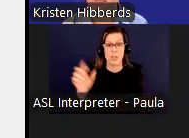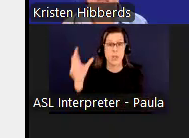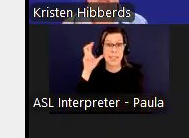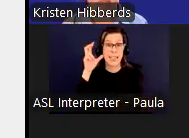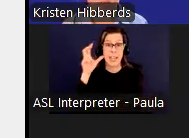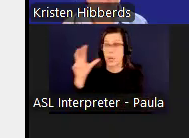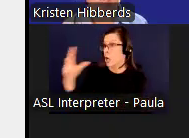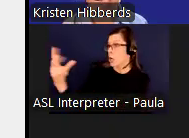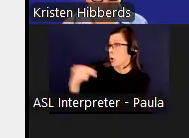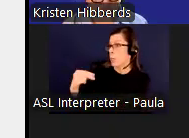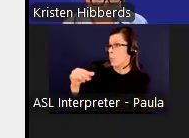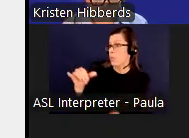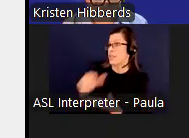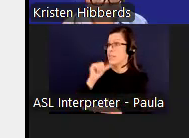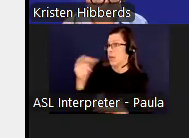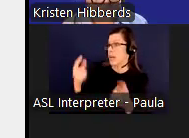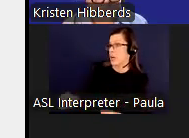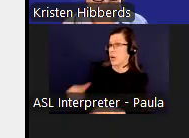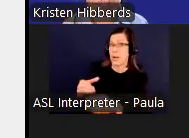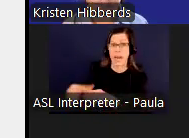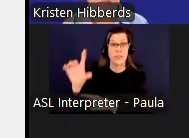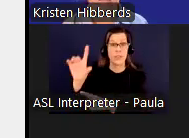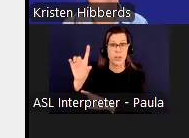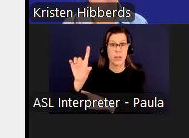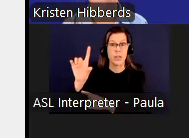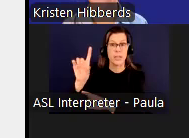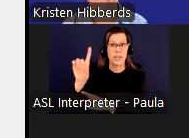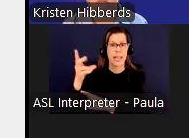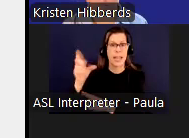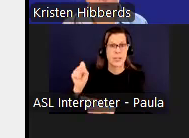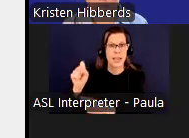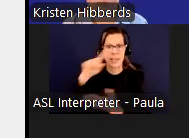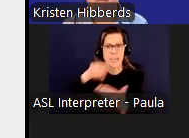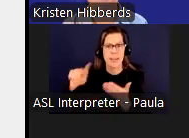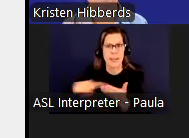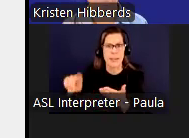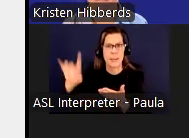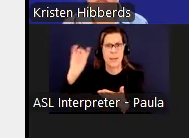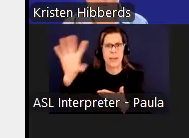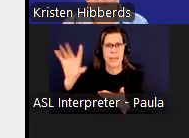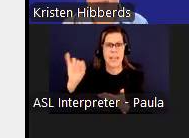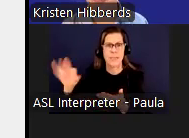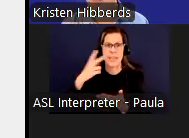investigation is is kind of brutal even in you know, So if they see unsubstantiated did not occur,